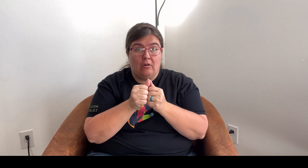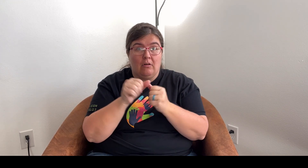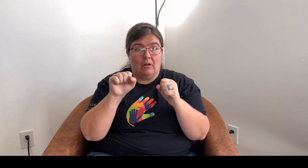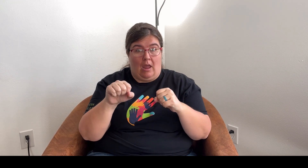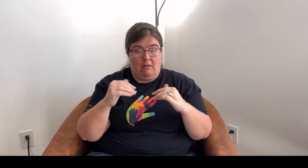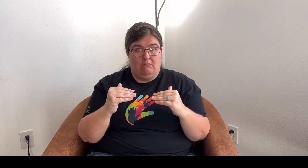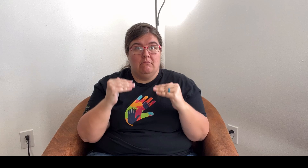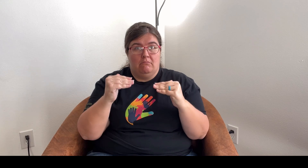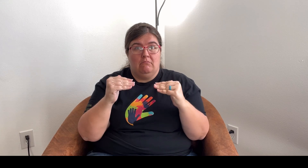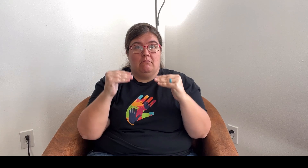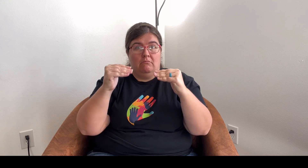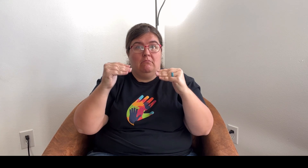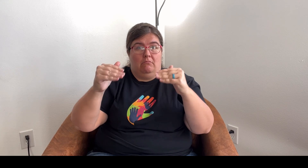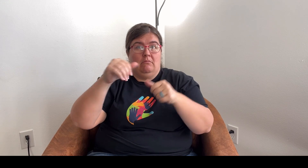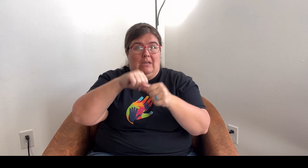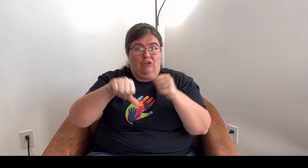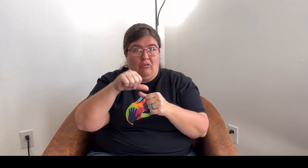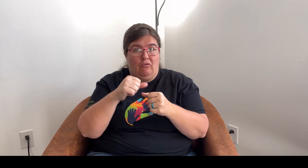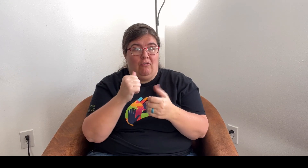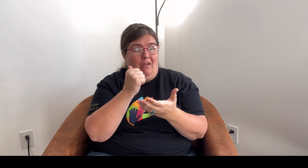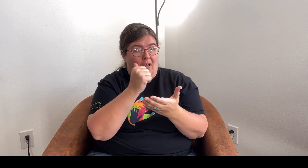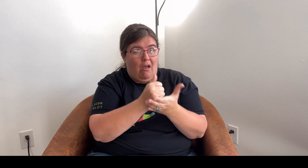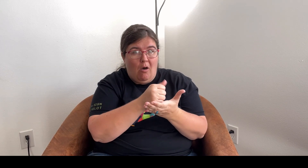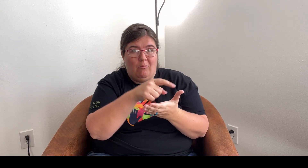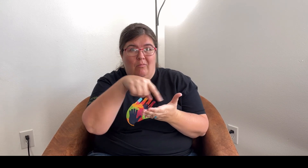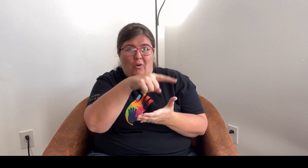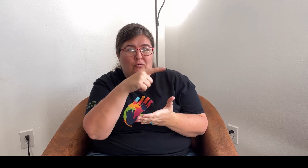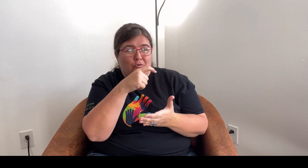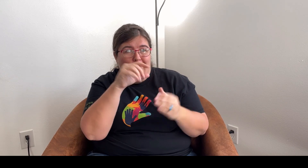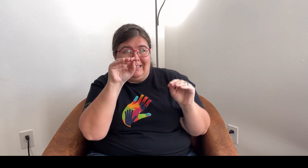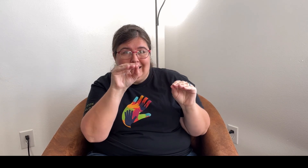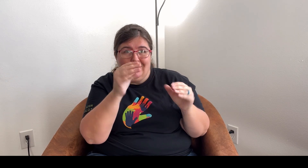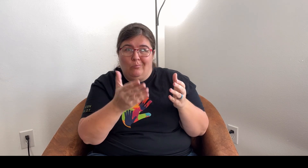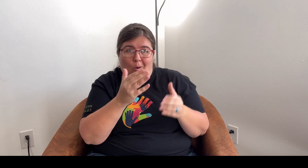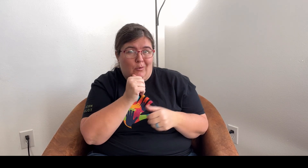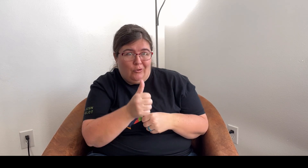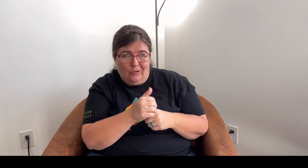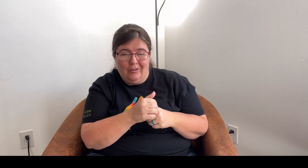that we can build up each other, help those creators who are teaching